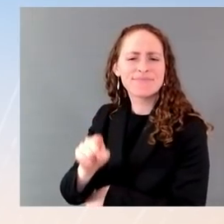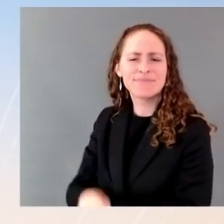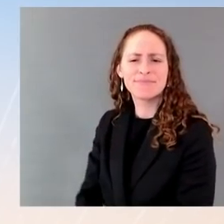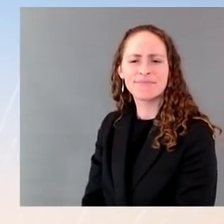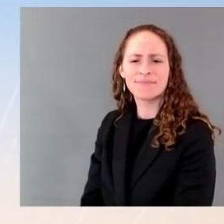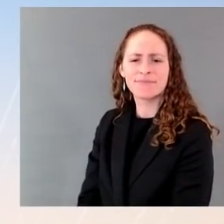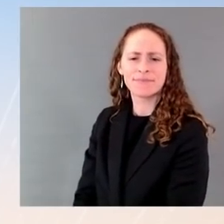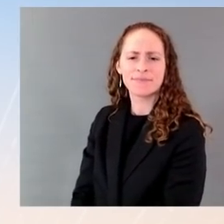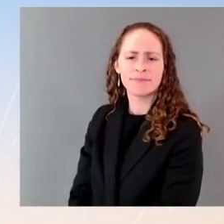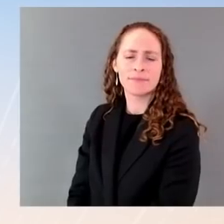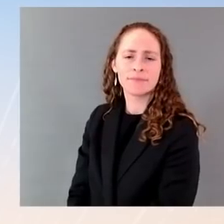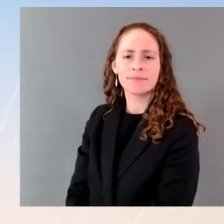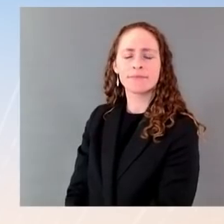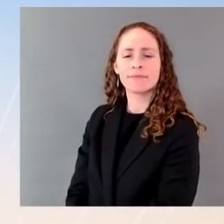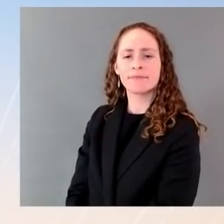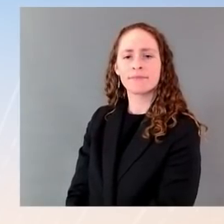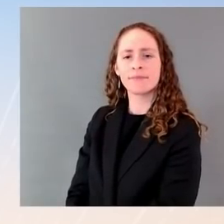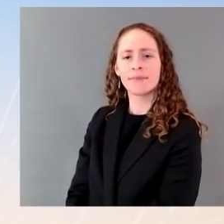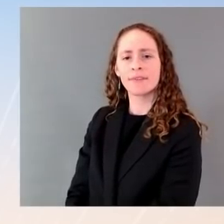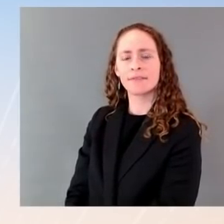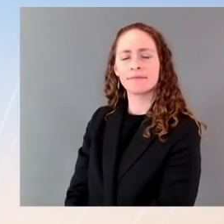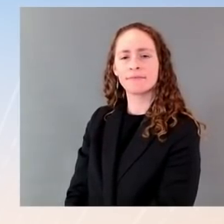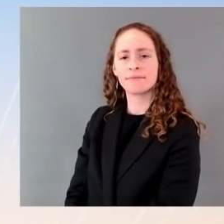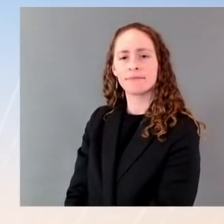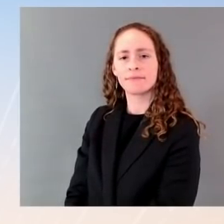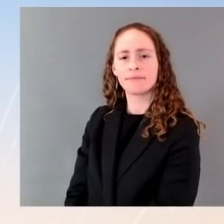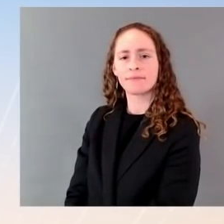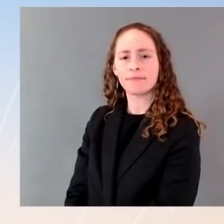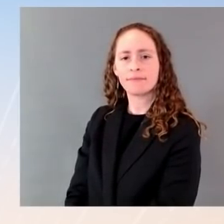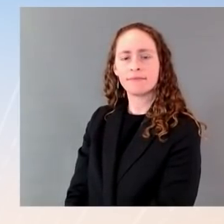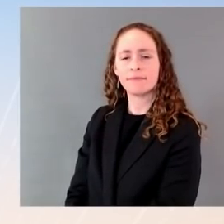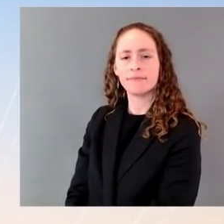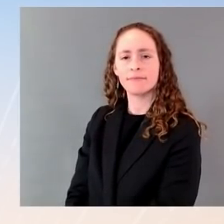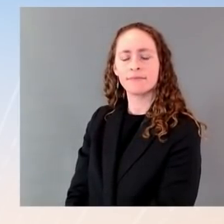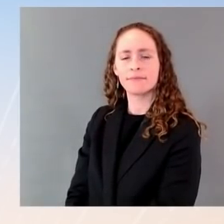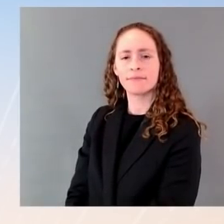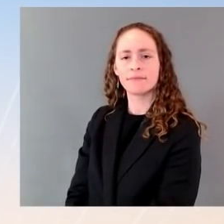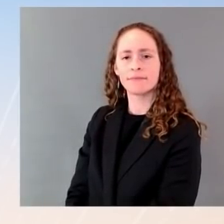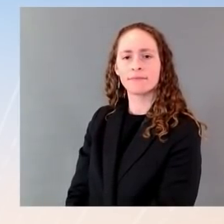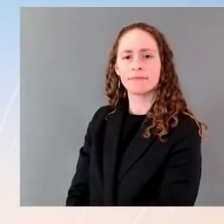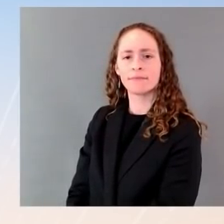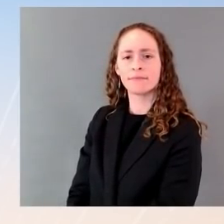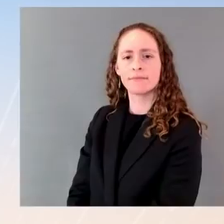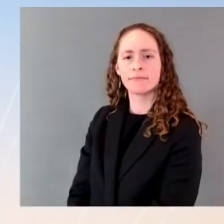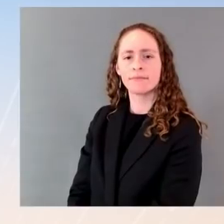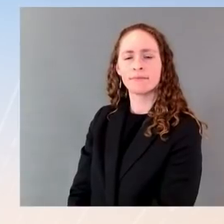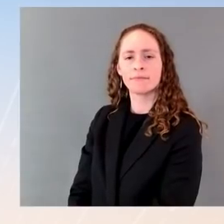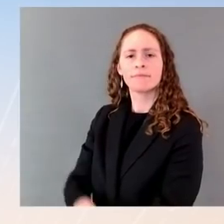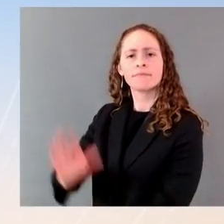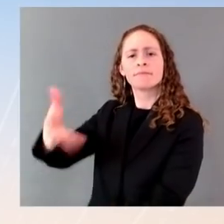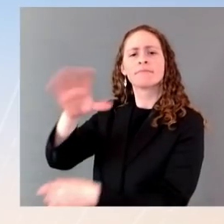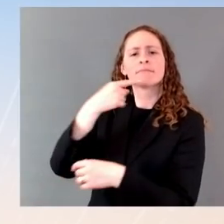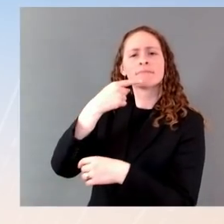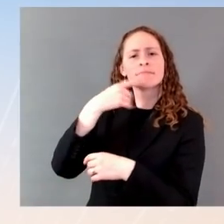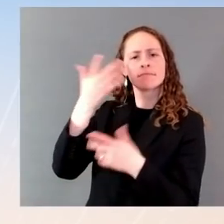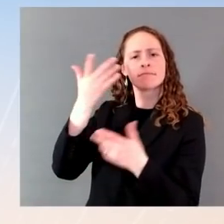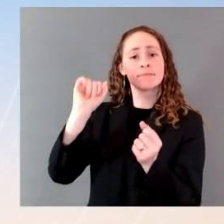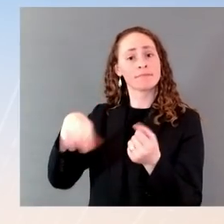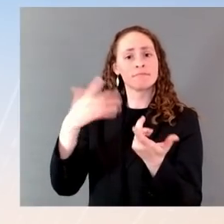and other actions if needed. What are those other measures that the United States is prepared to take? Mr. Sullivan: I just spelled those out in my opening remarks: